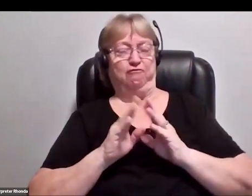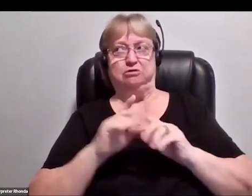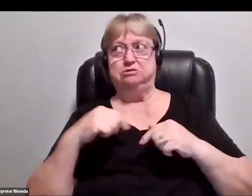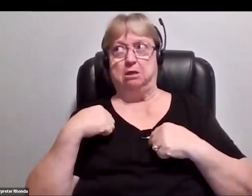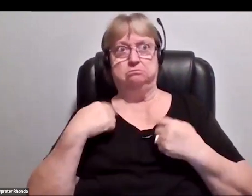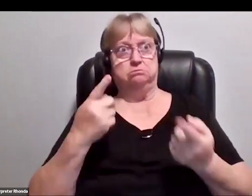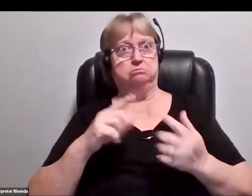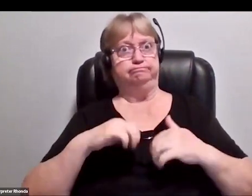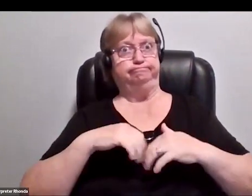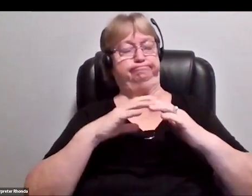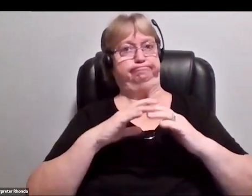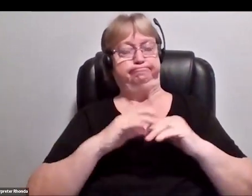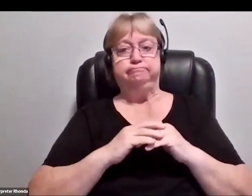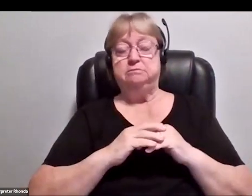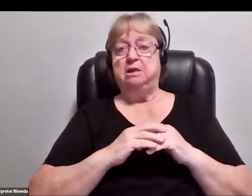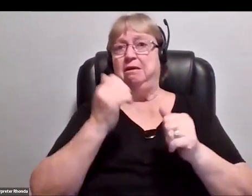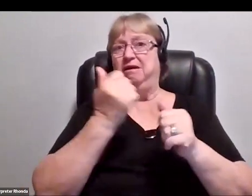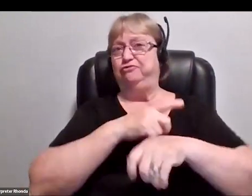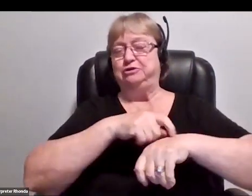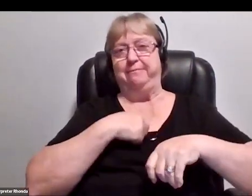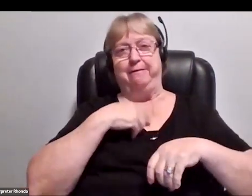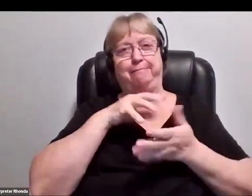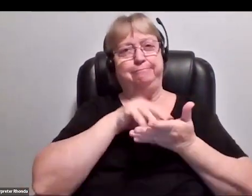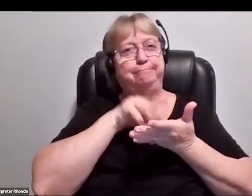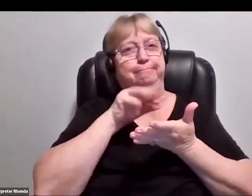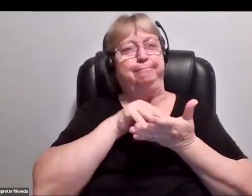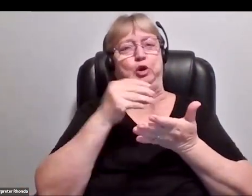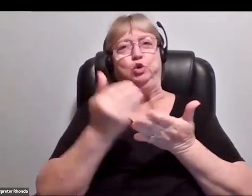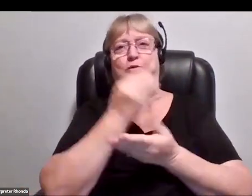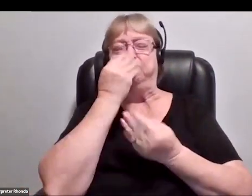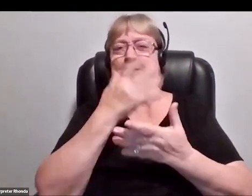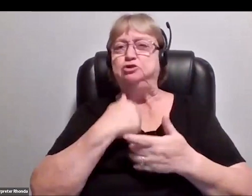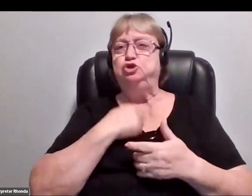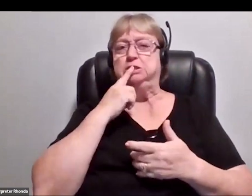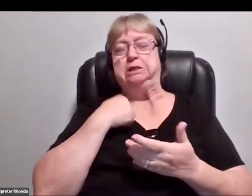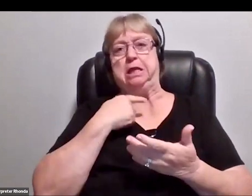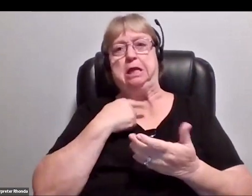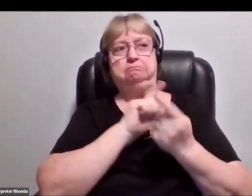Every time, I learn something new and I make new connections, [clears throat] excuse me.